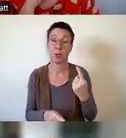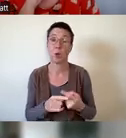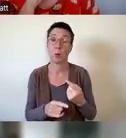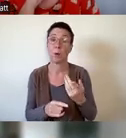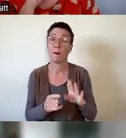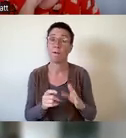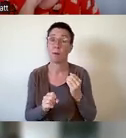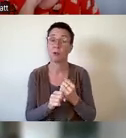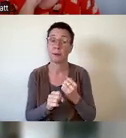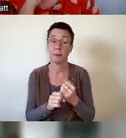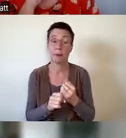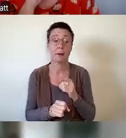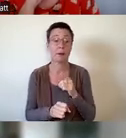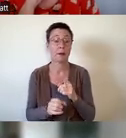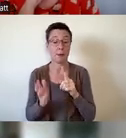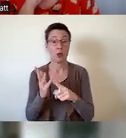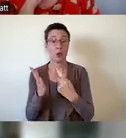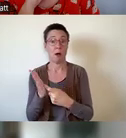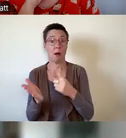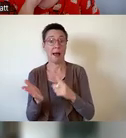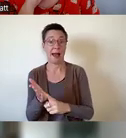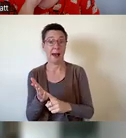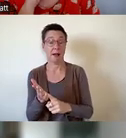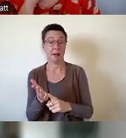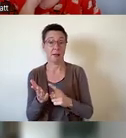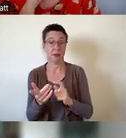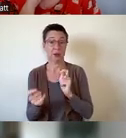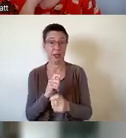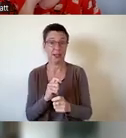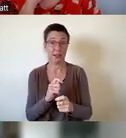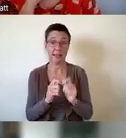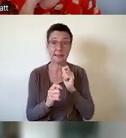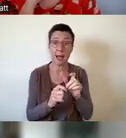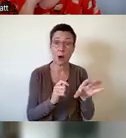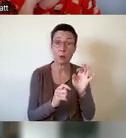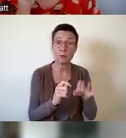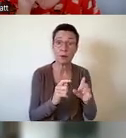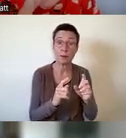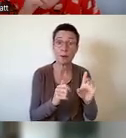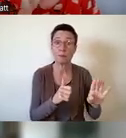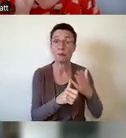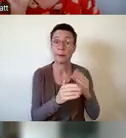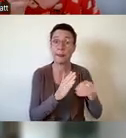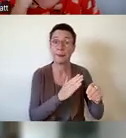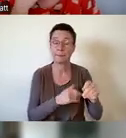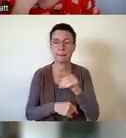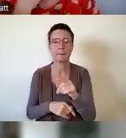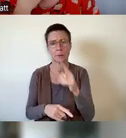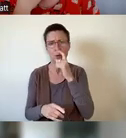Is changing the URL a premium option? No. You should be able to do it on your profile and on your page.